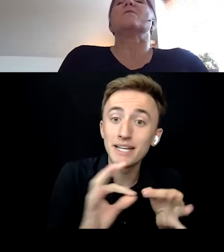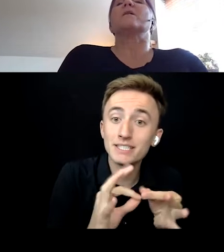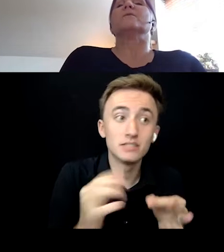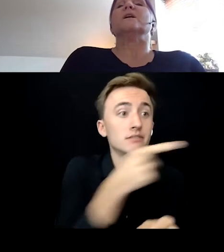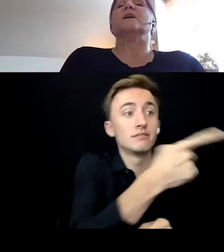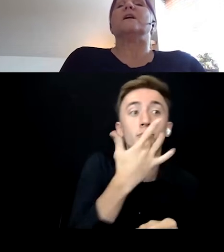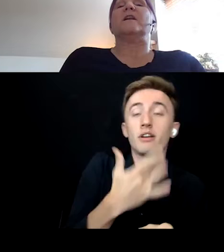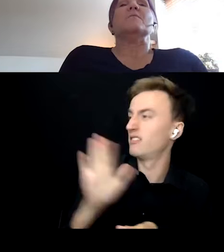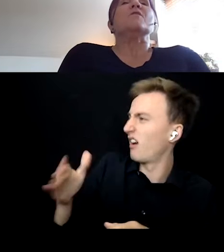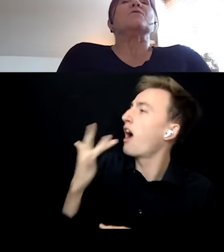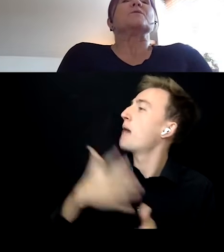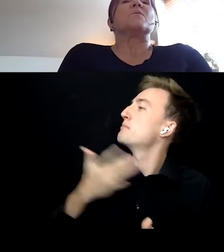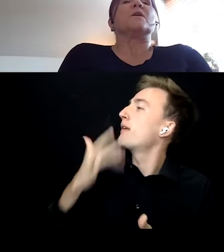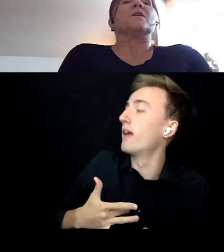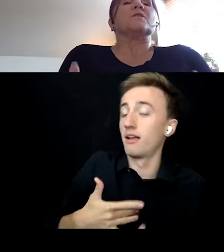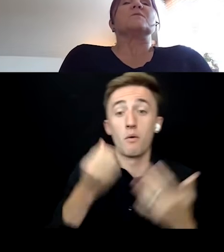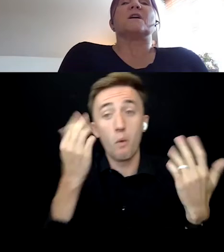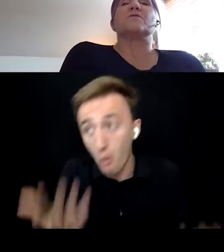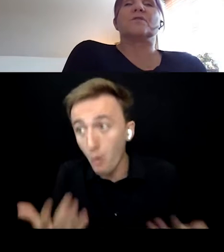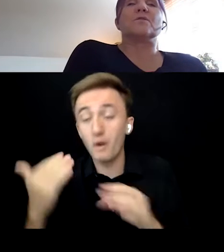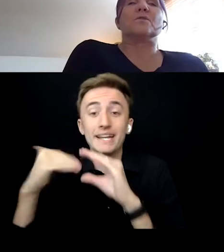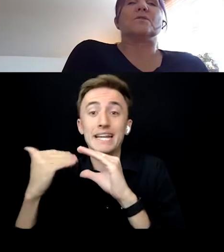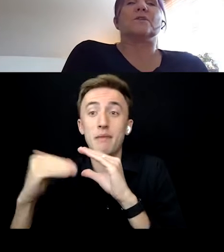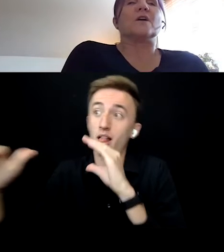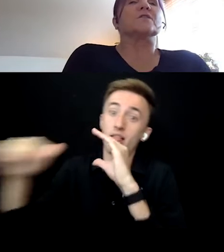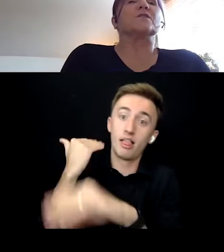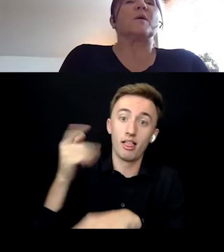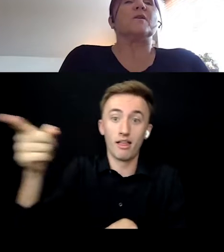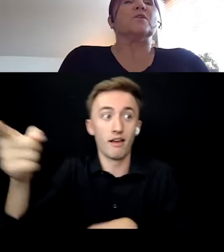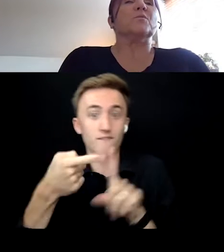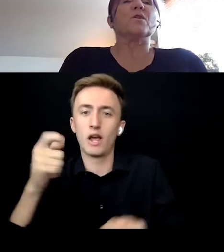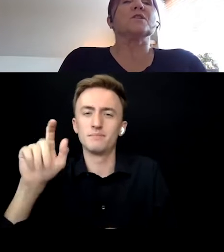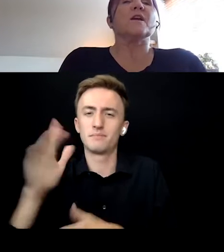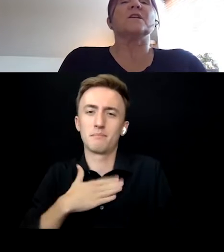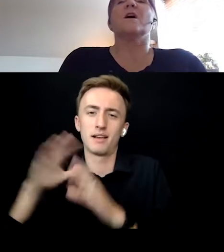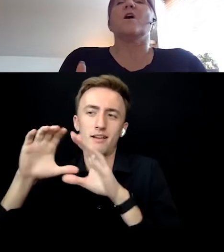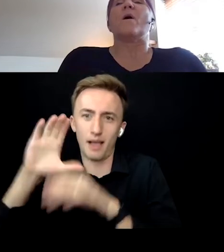whether I am reading an email from someone who is from TetraLogical to ask about a new project.